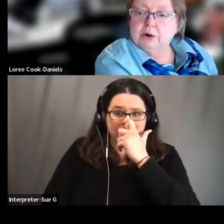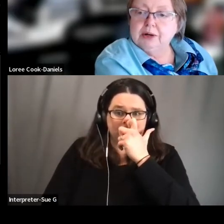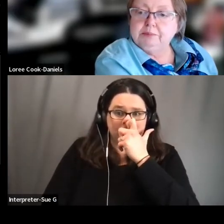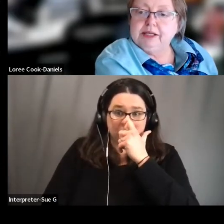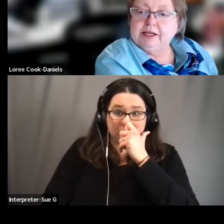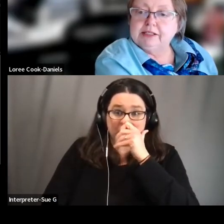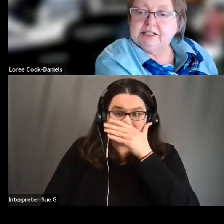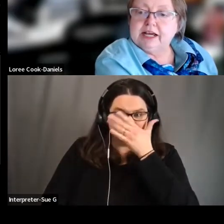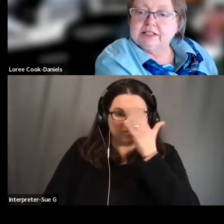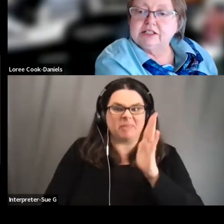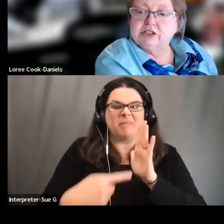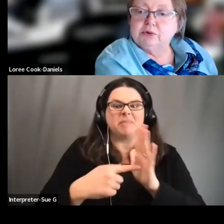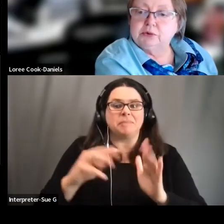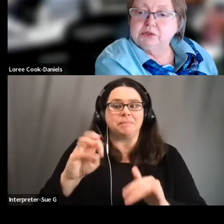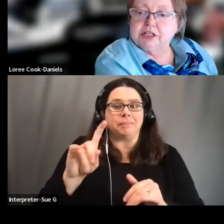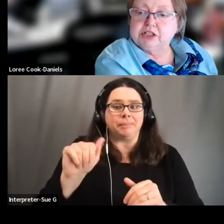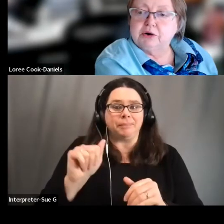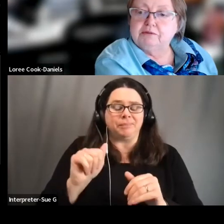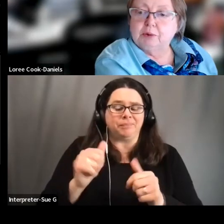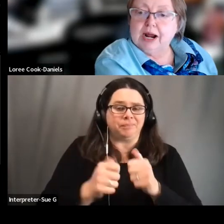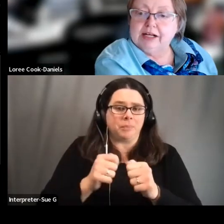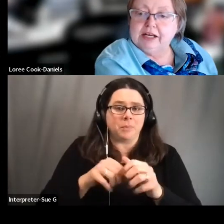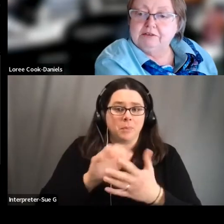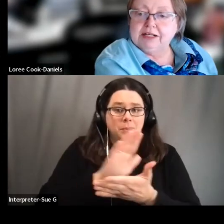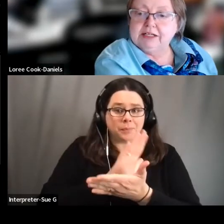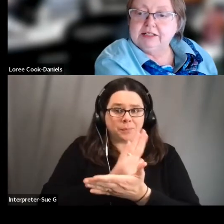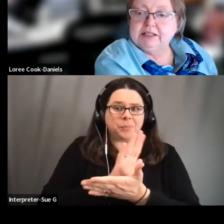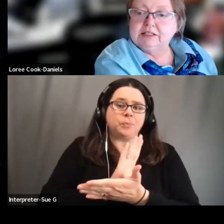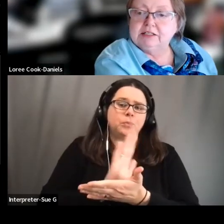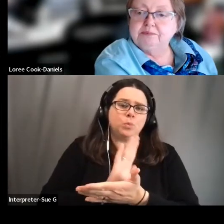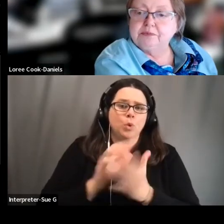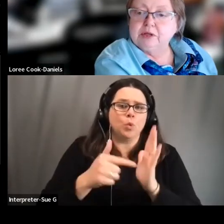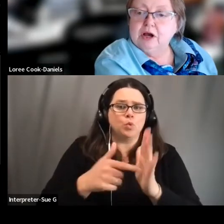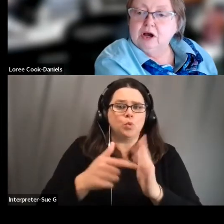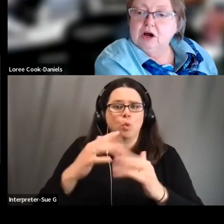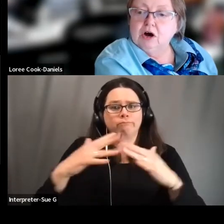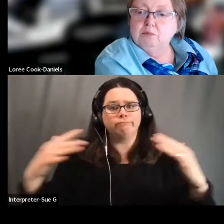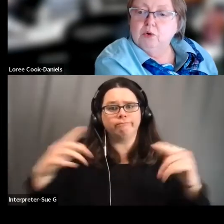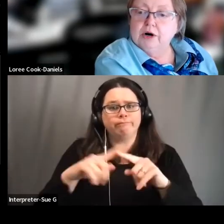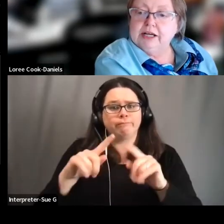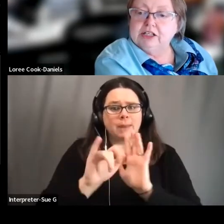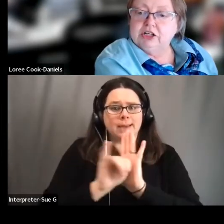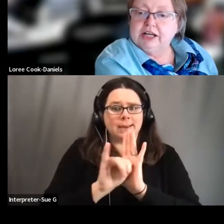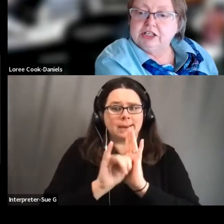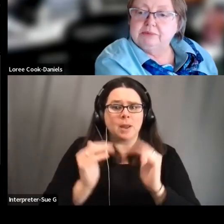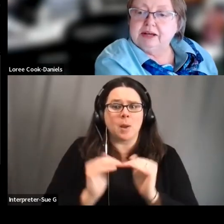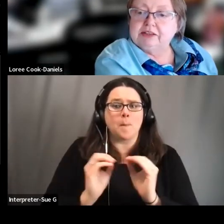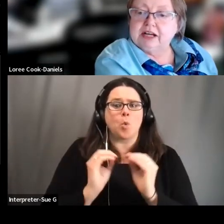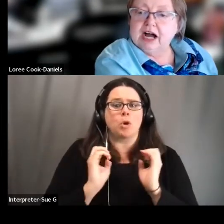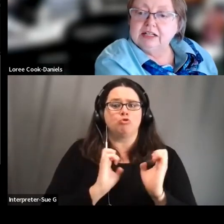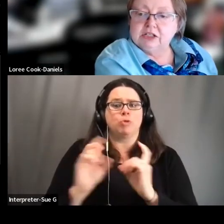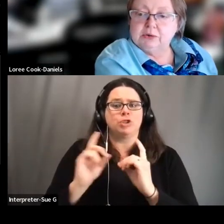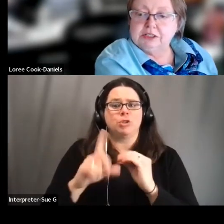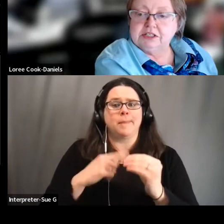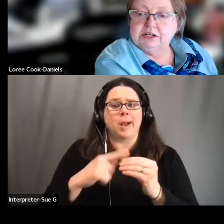Showing media texts in schools that show a variety of identities. More education about the consequences